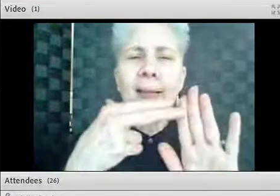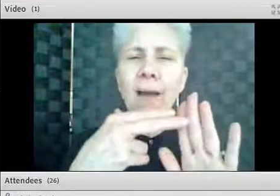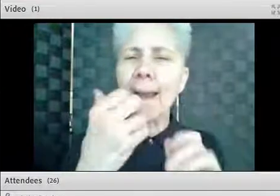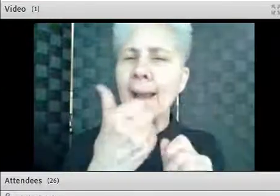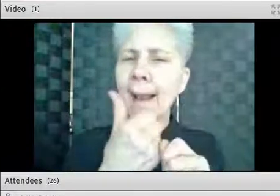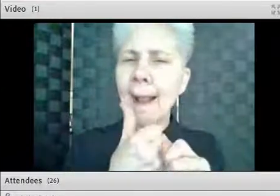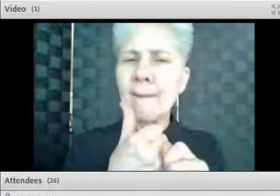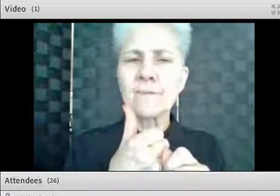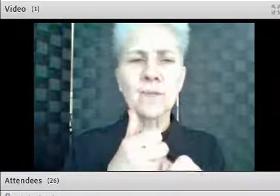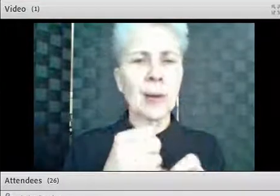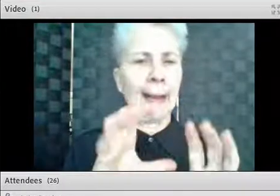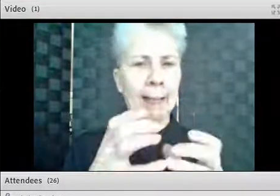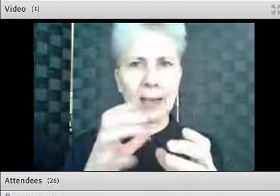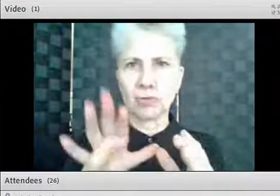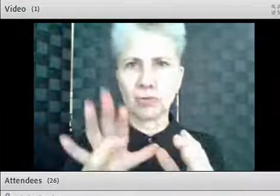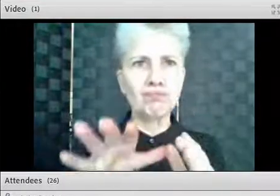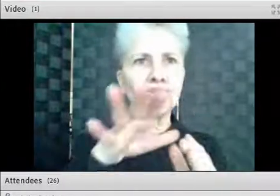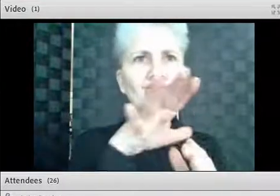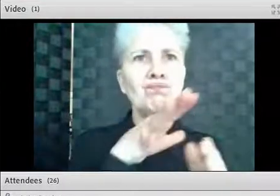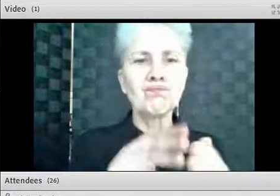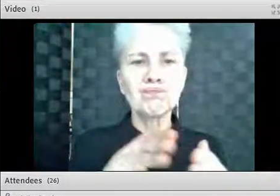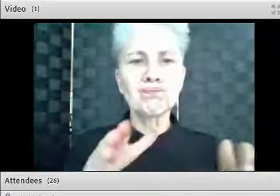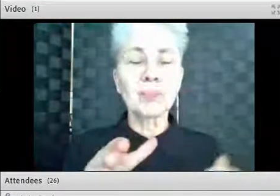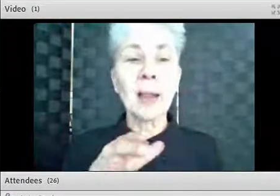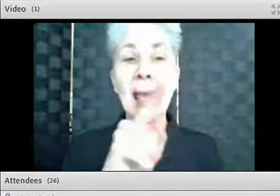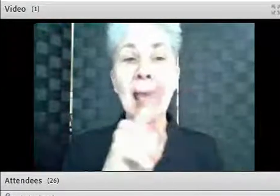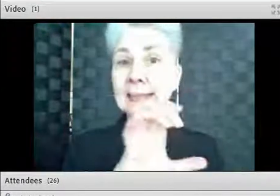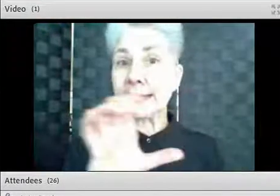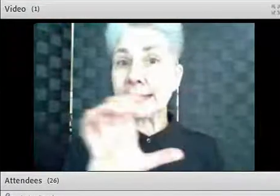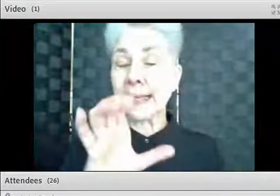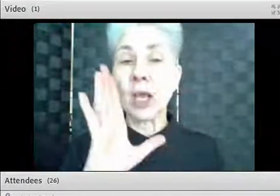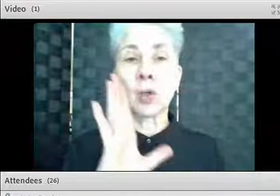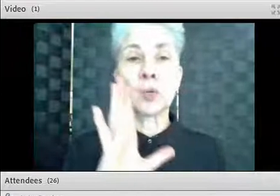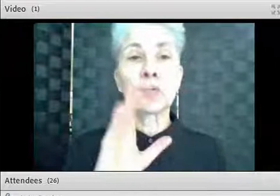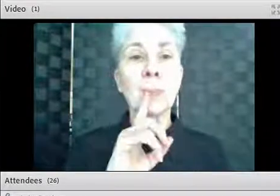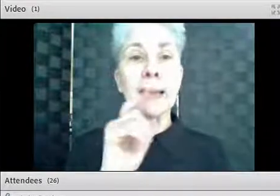LC used to be not quite as good about allowing others